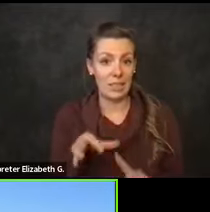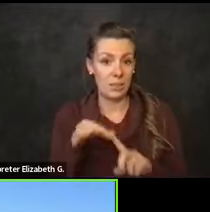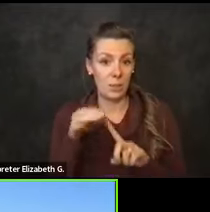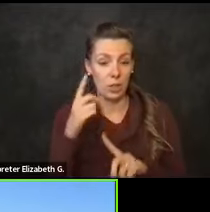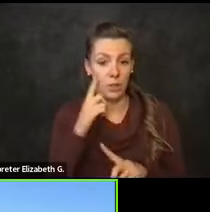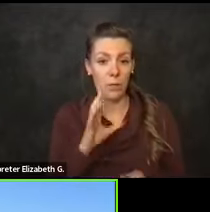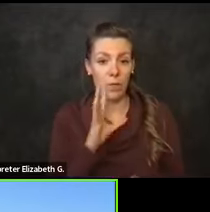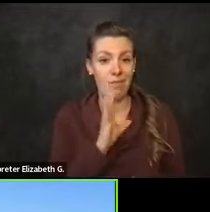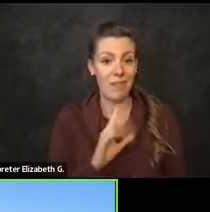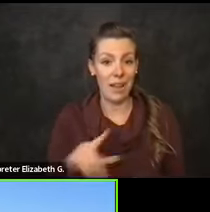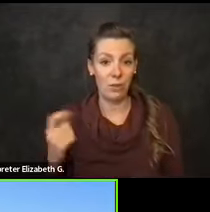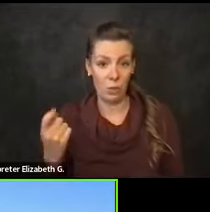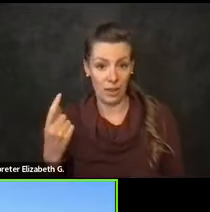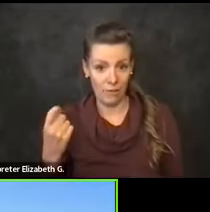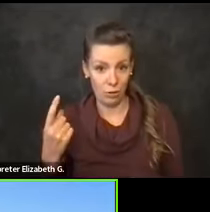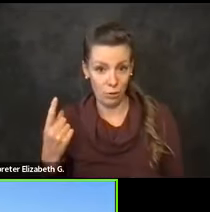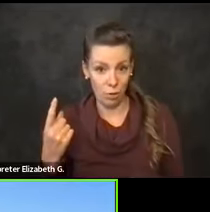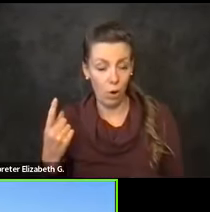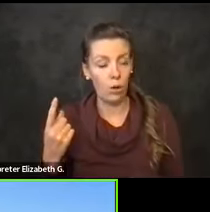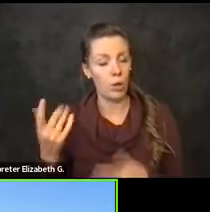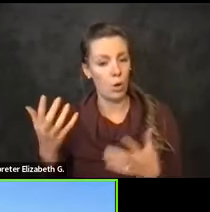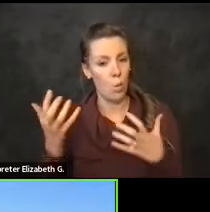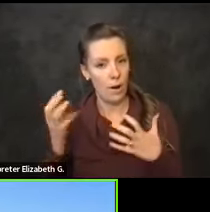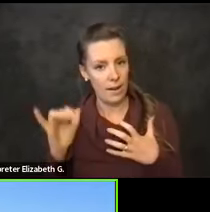vaccinated and more people seek booster shots.